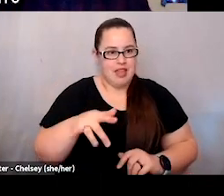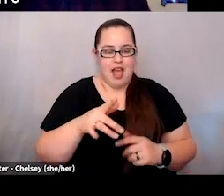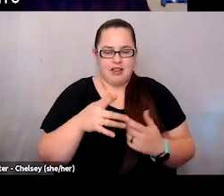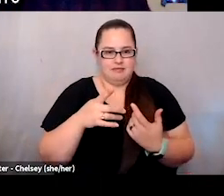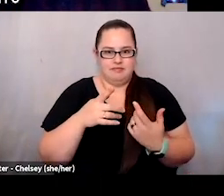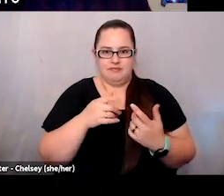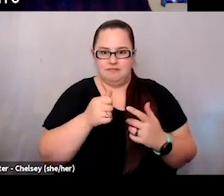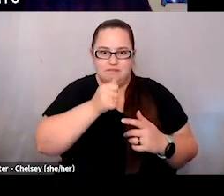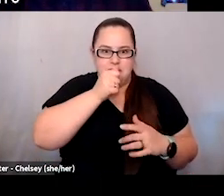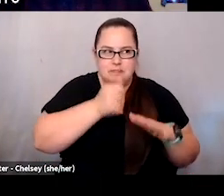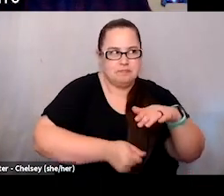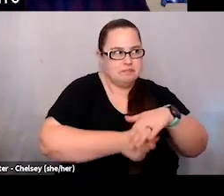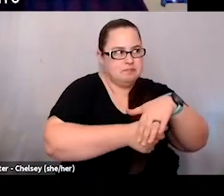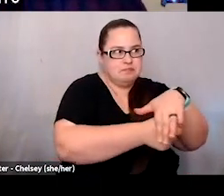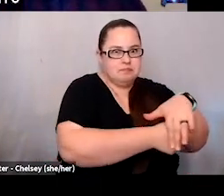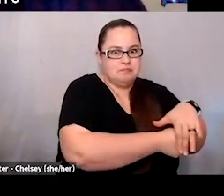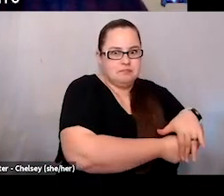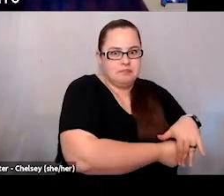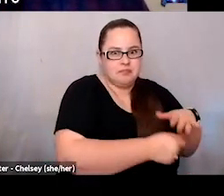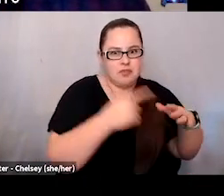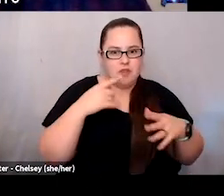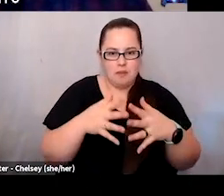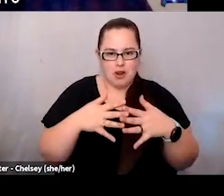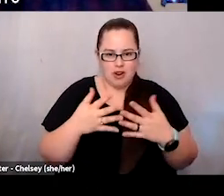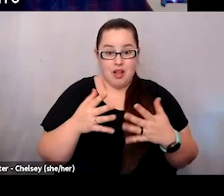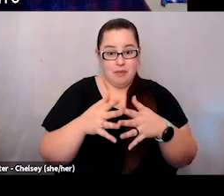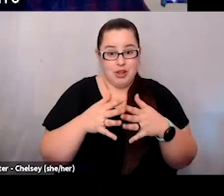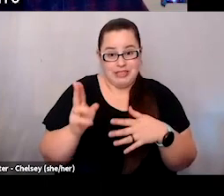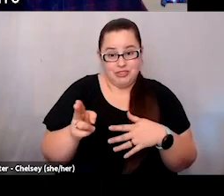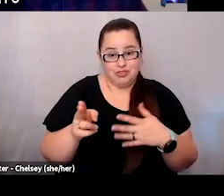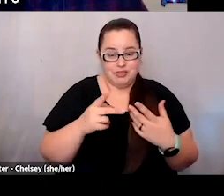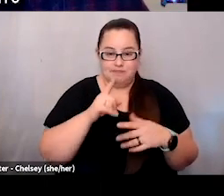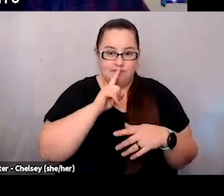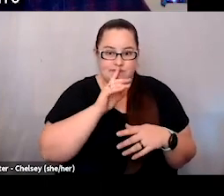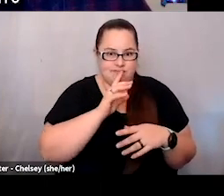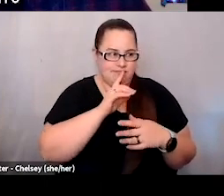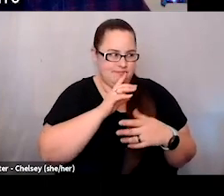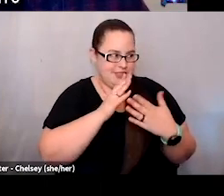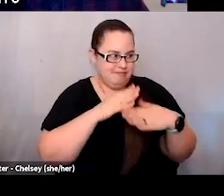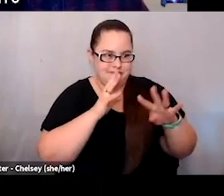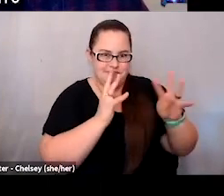it is. Again, it's one of the best kept secrets in America, American history is the